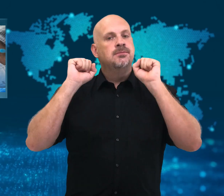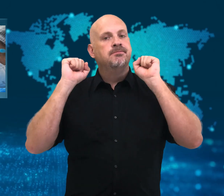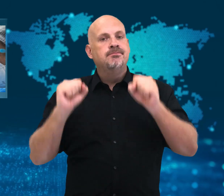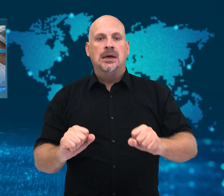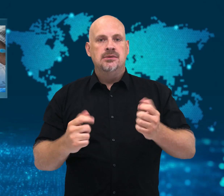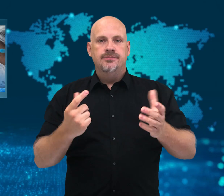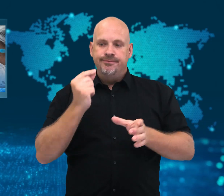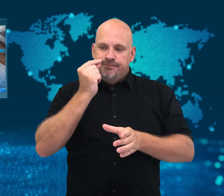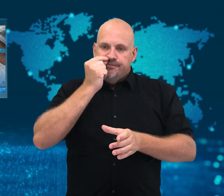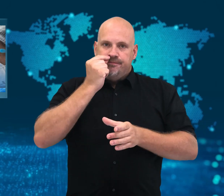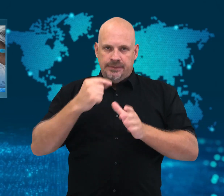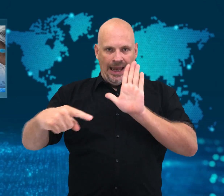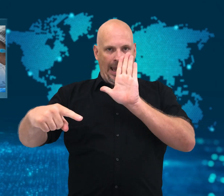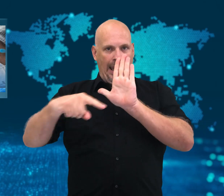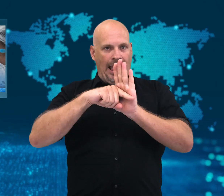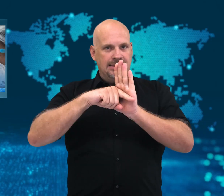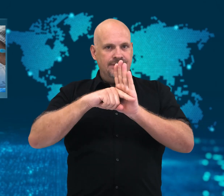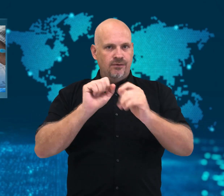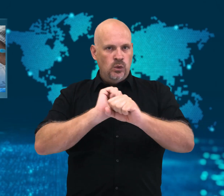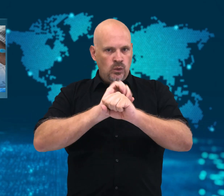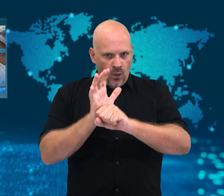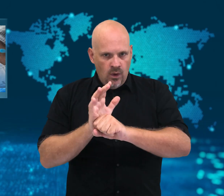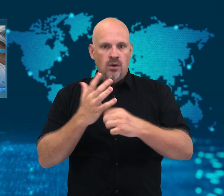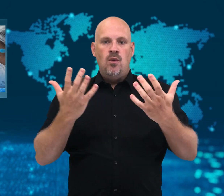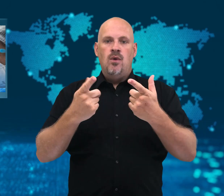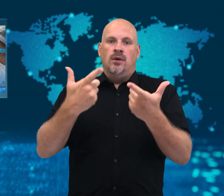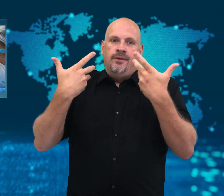restaurants and malls.